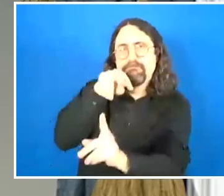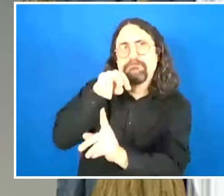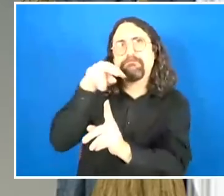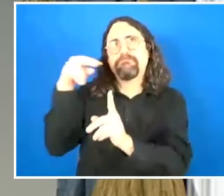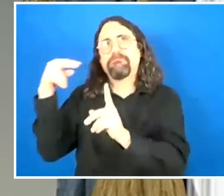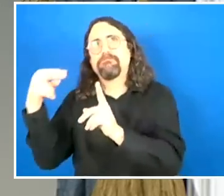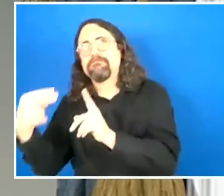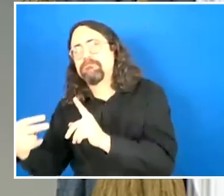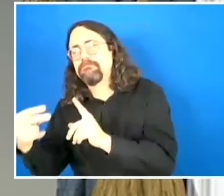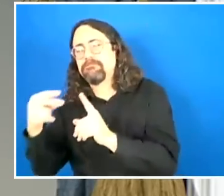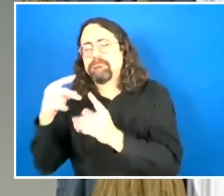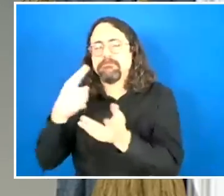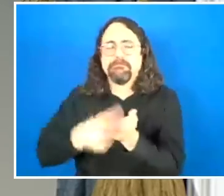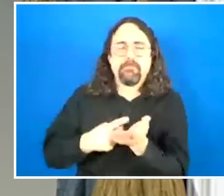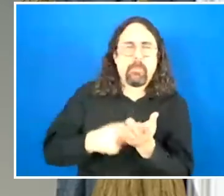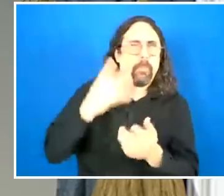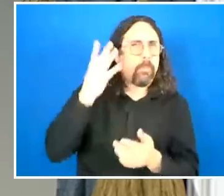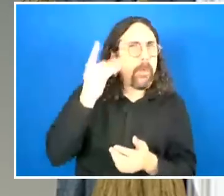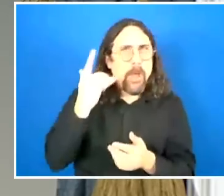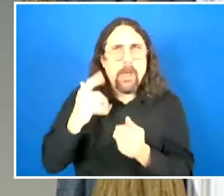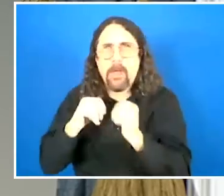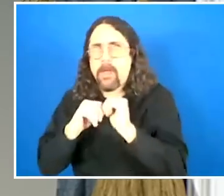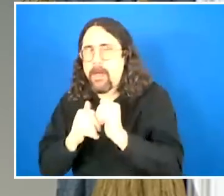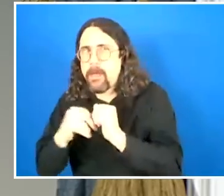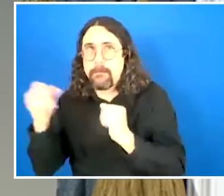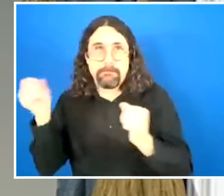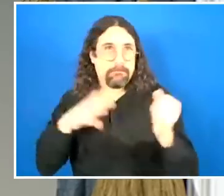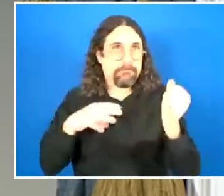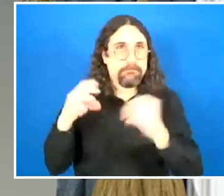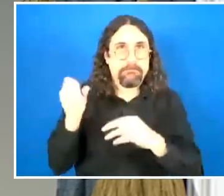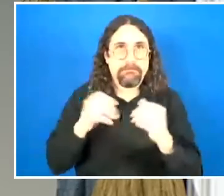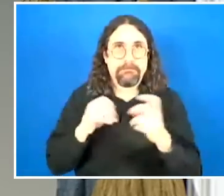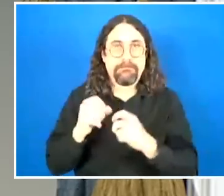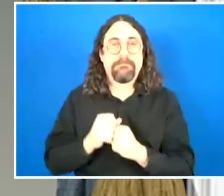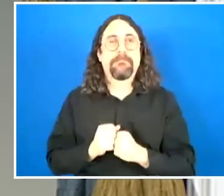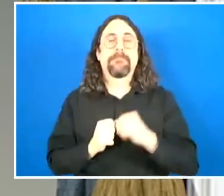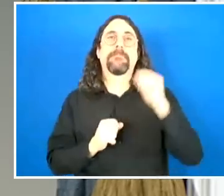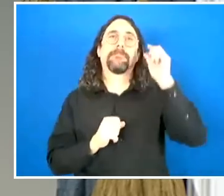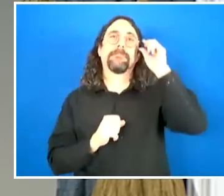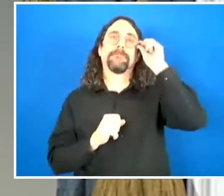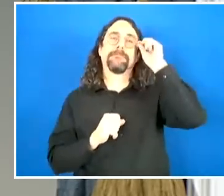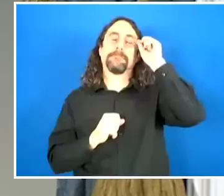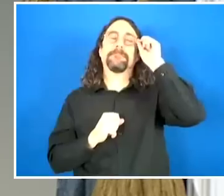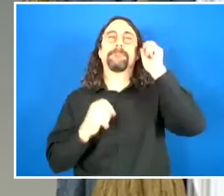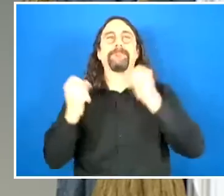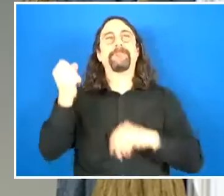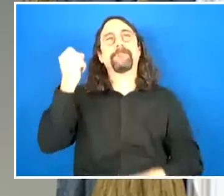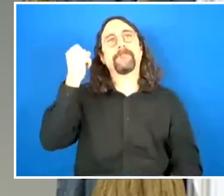HAVE THE RESPOINSIBILT Y. YOU AND I HAVE THE ACCOUNTABILITY OF HAVING A POLICY TATH WILL NOT